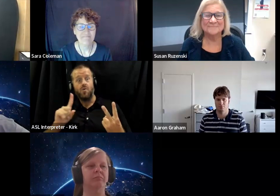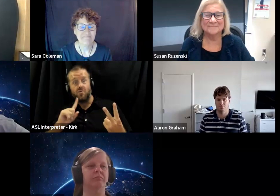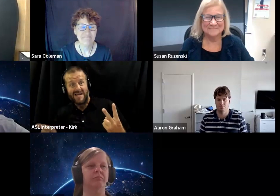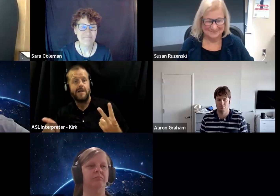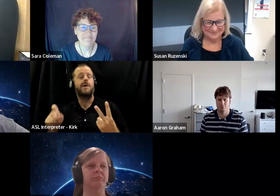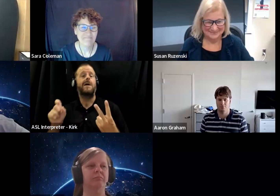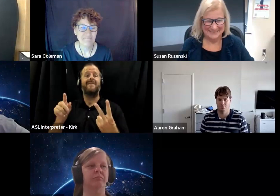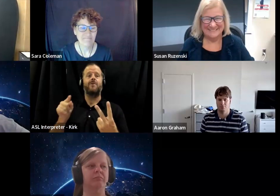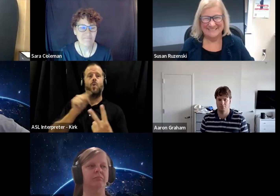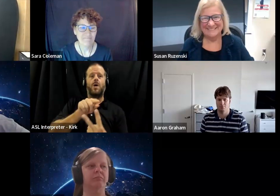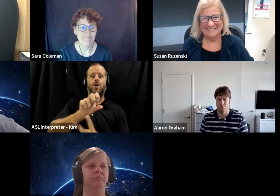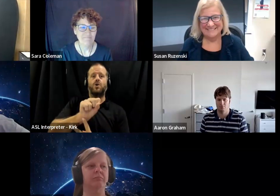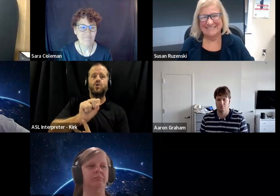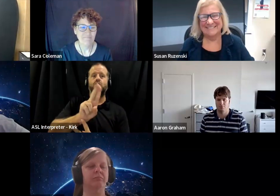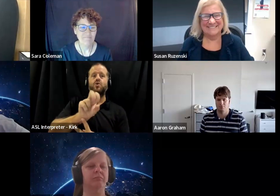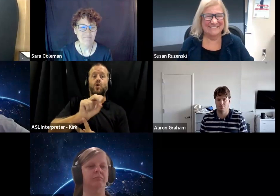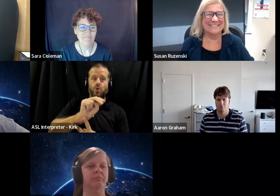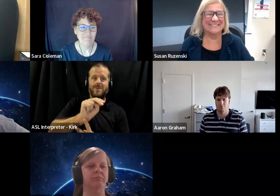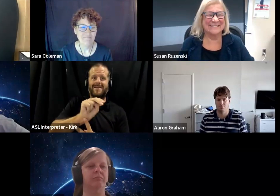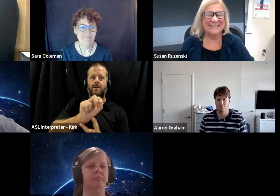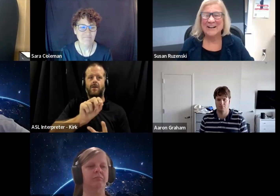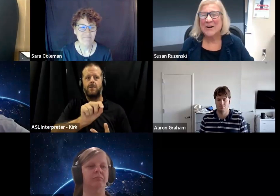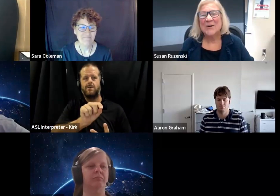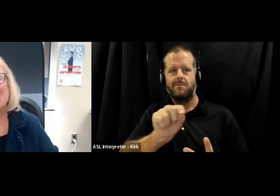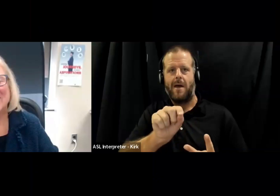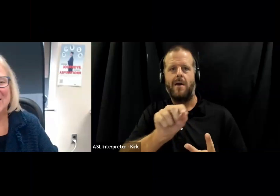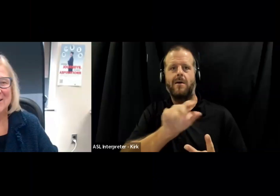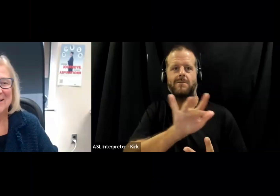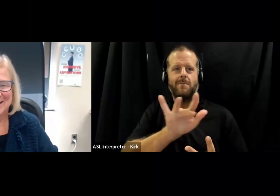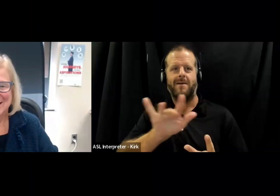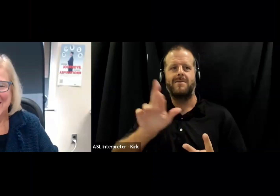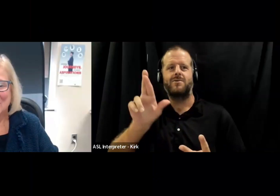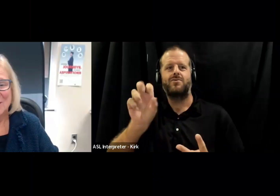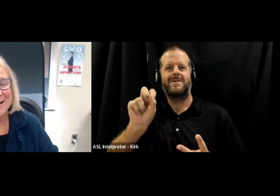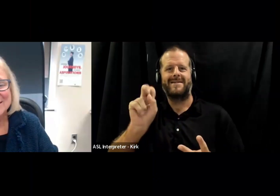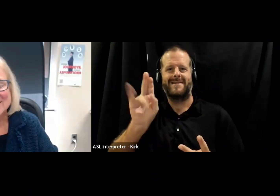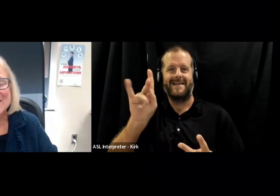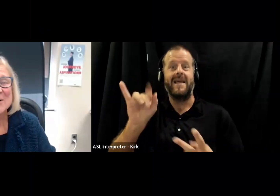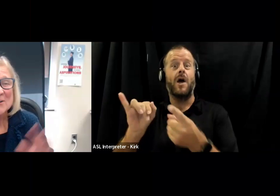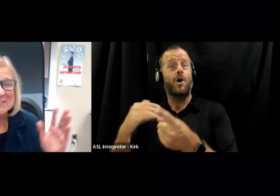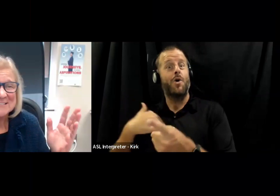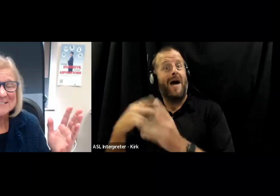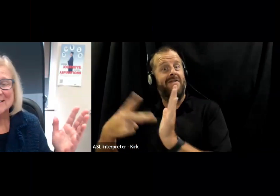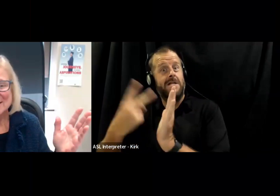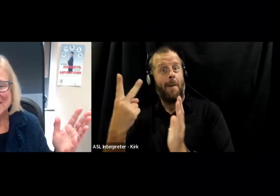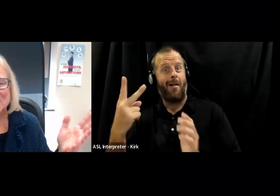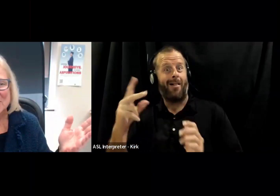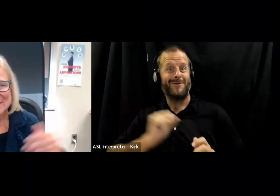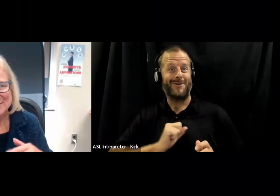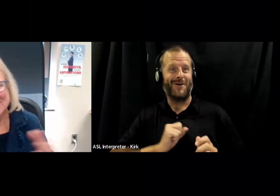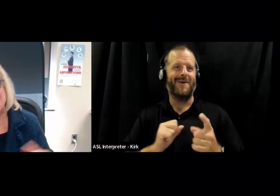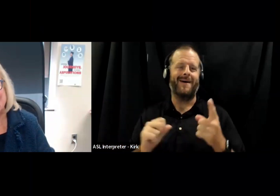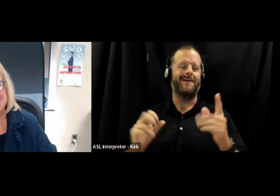Susan and then a space, she's there. Do you have a double? Well, I think I'm going to let the other 1 go